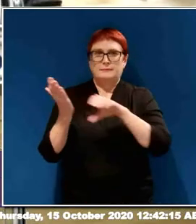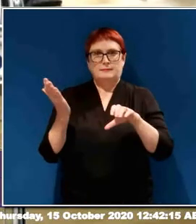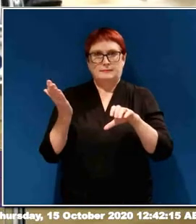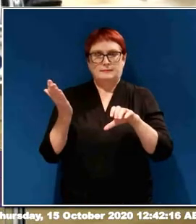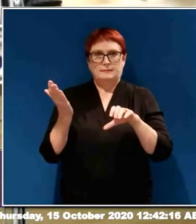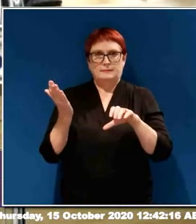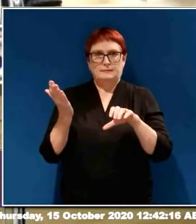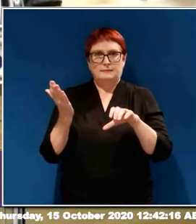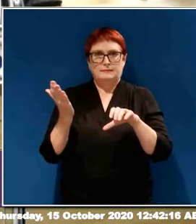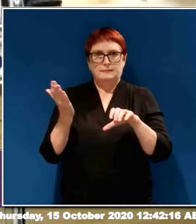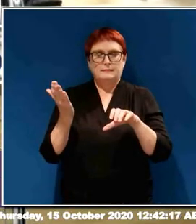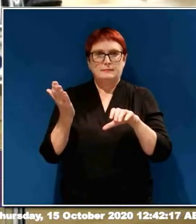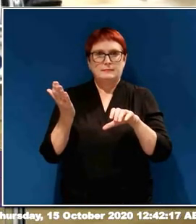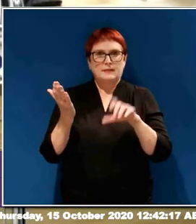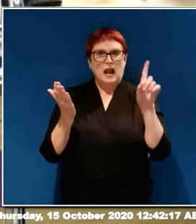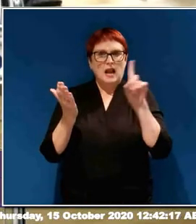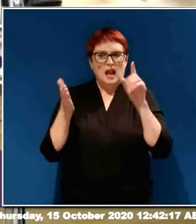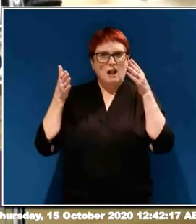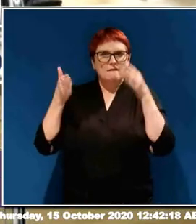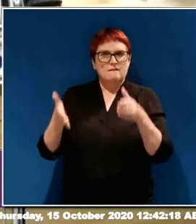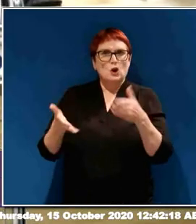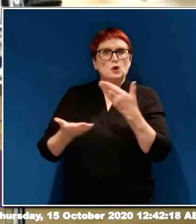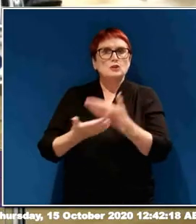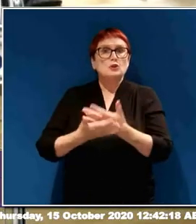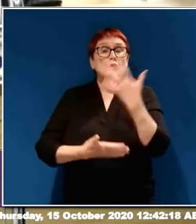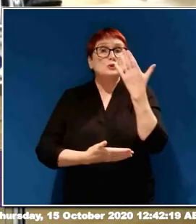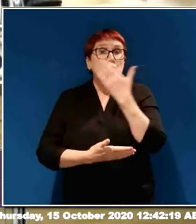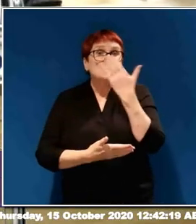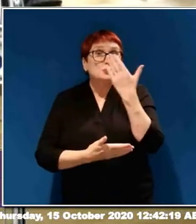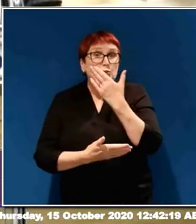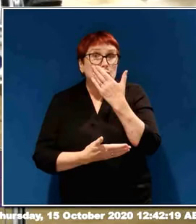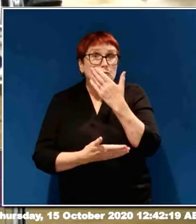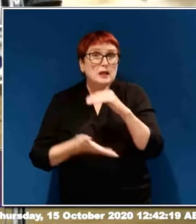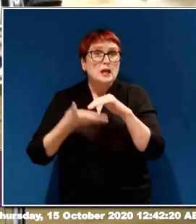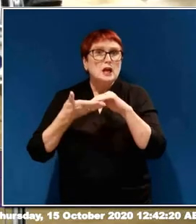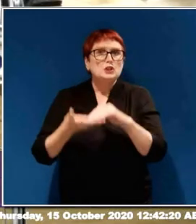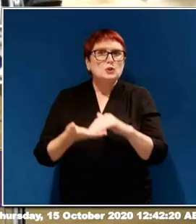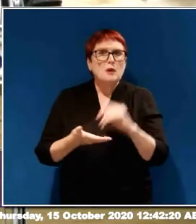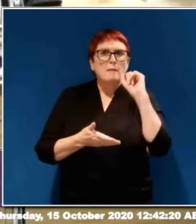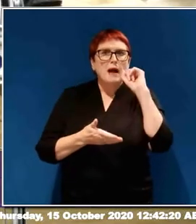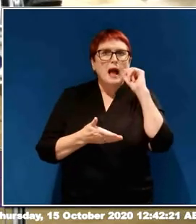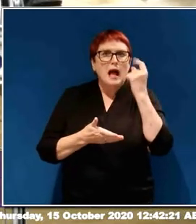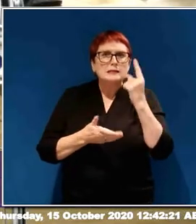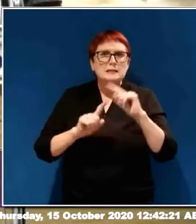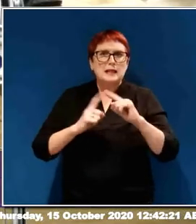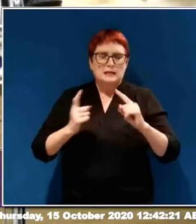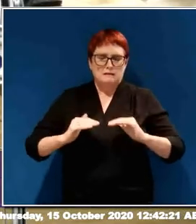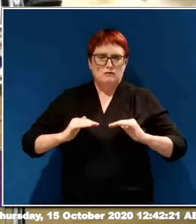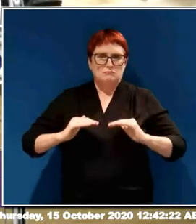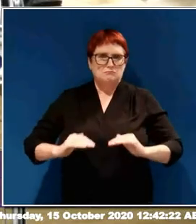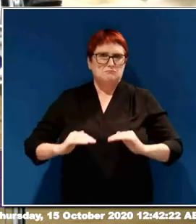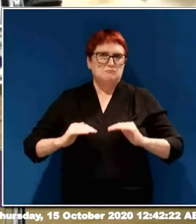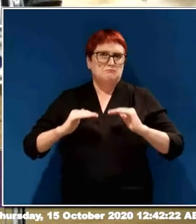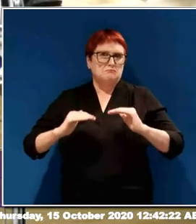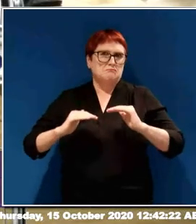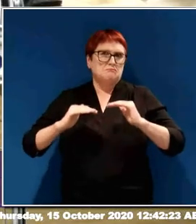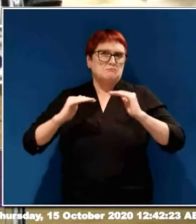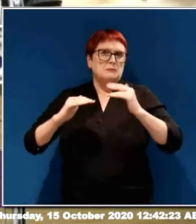on schools understanding the layers of funding that are provided to support students with disability.